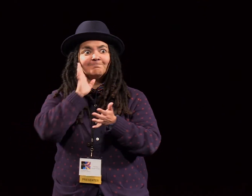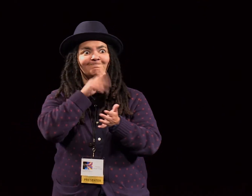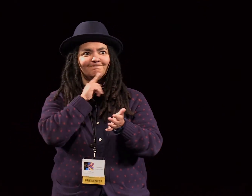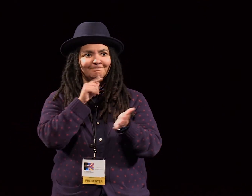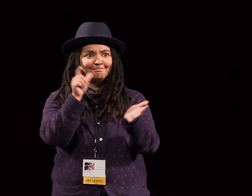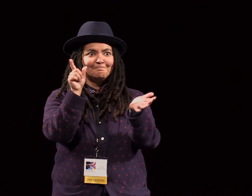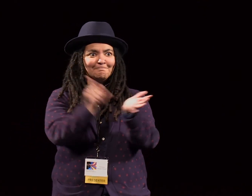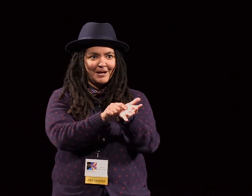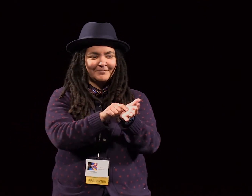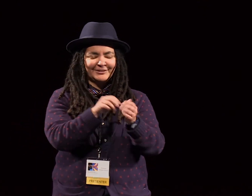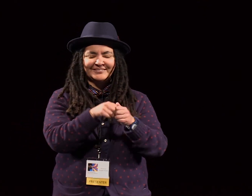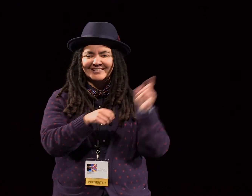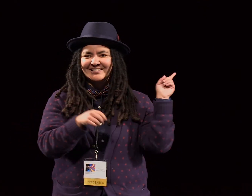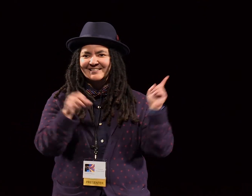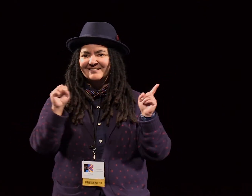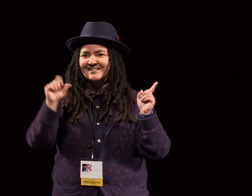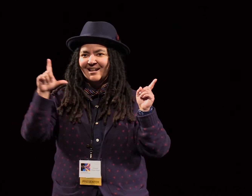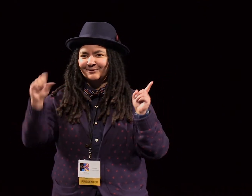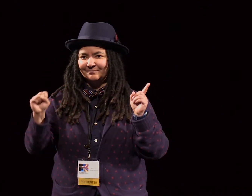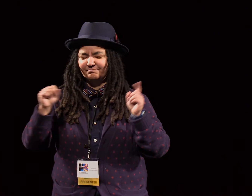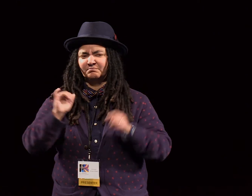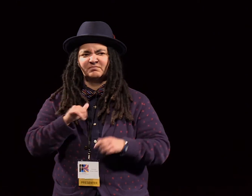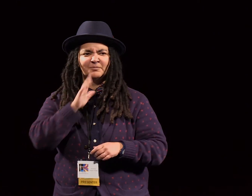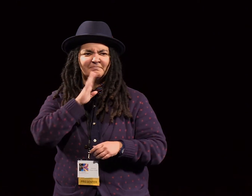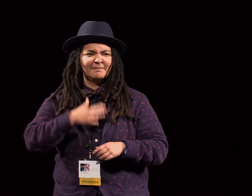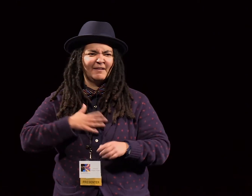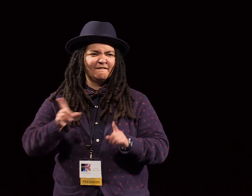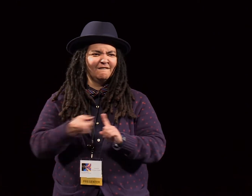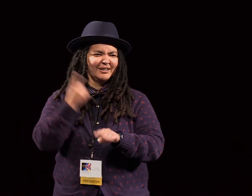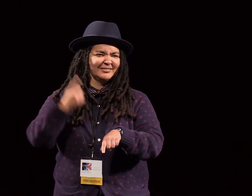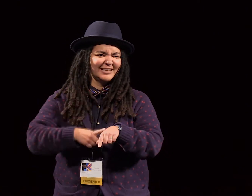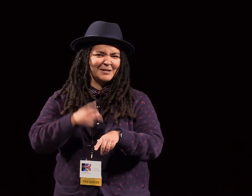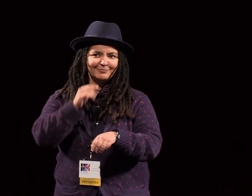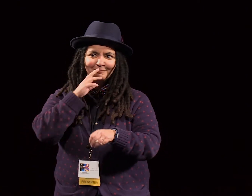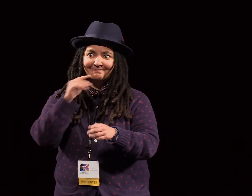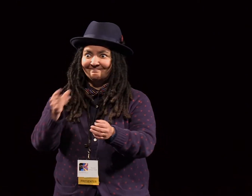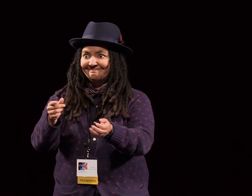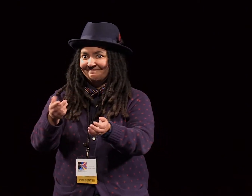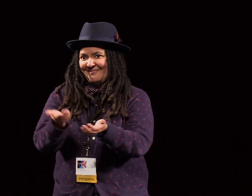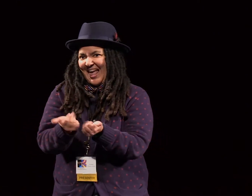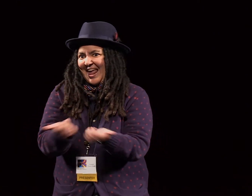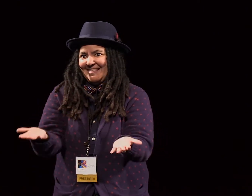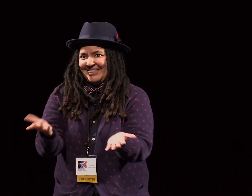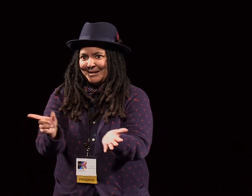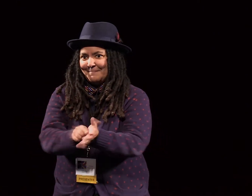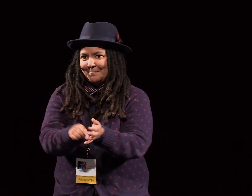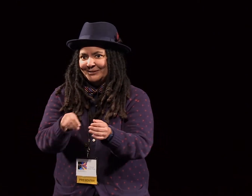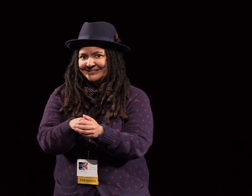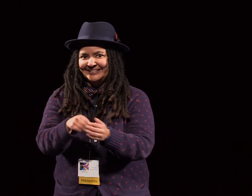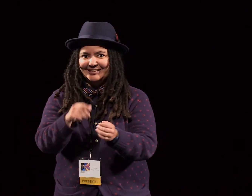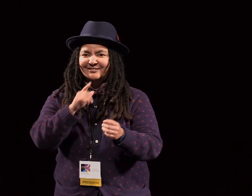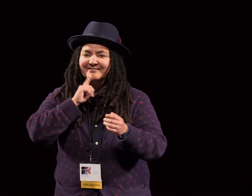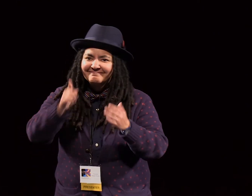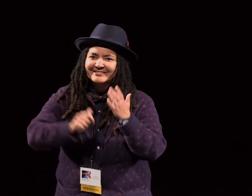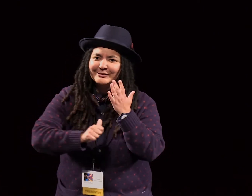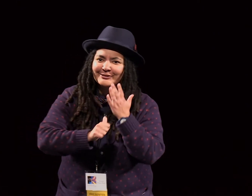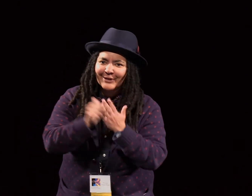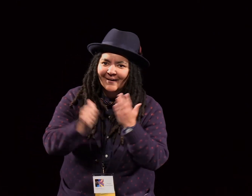And I published an article with some other people. This is my first time having anything published.